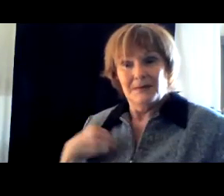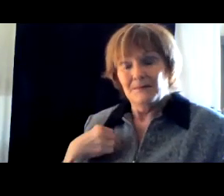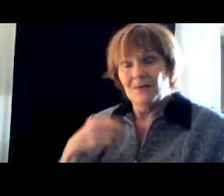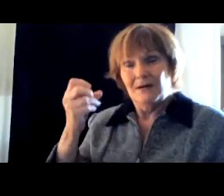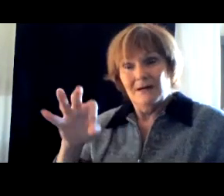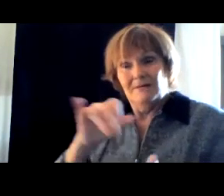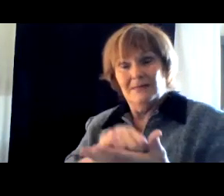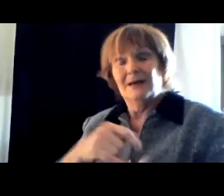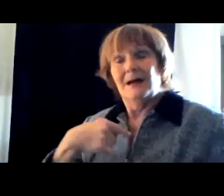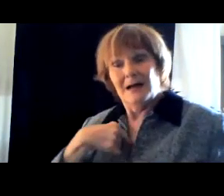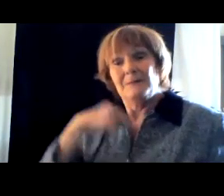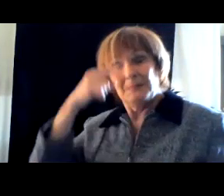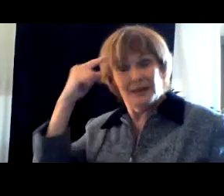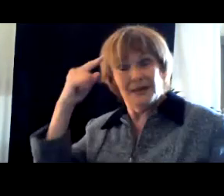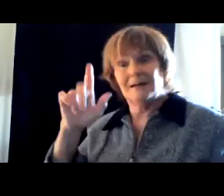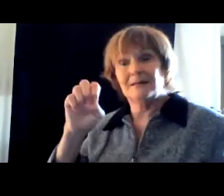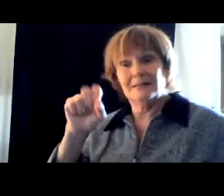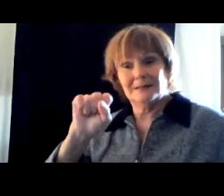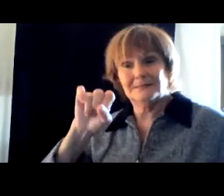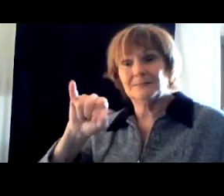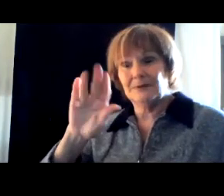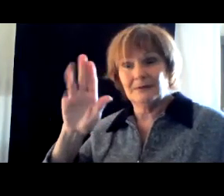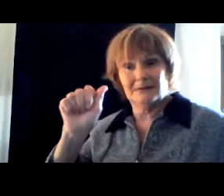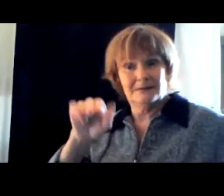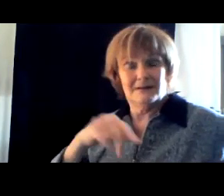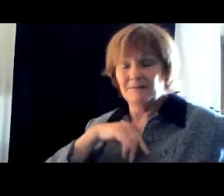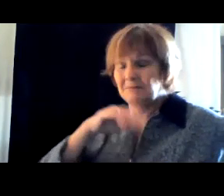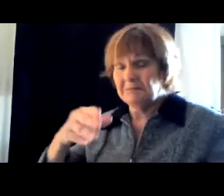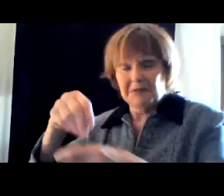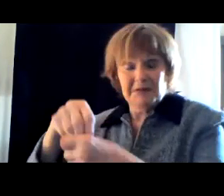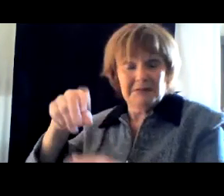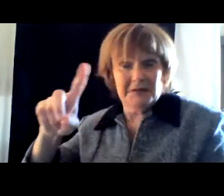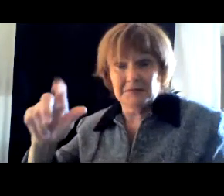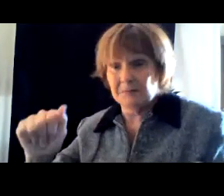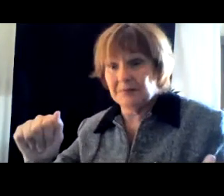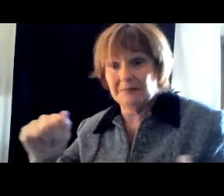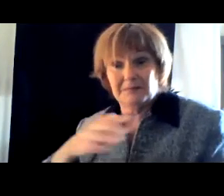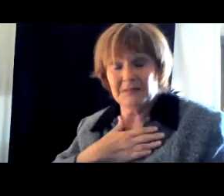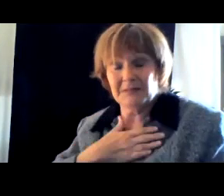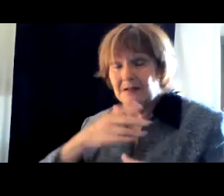I have not been a part of any sort of disability organization throughout my entire team in early 20s.